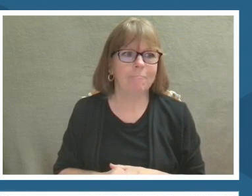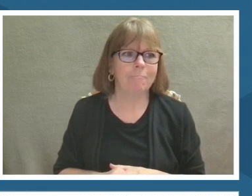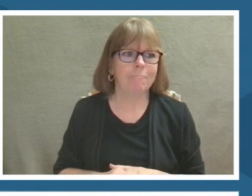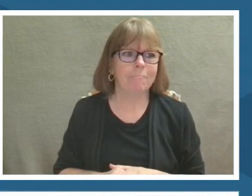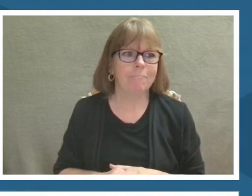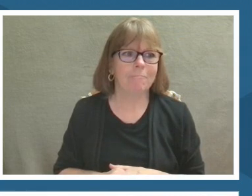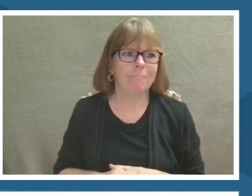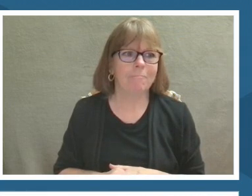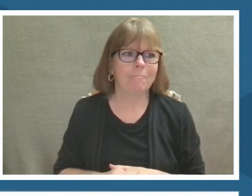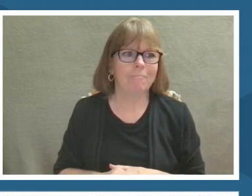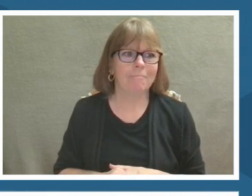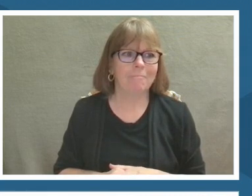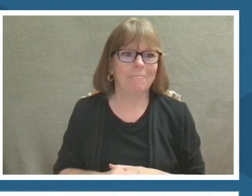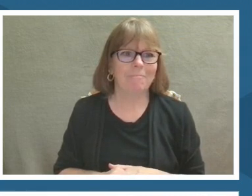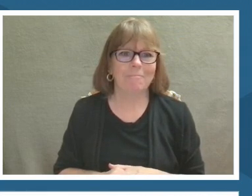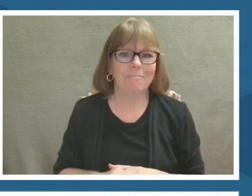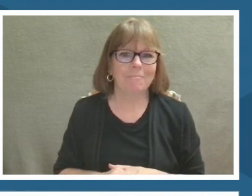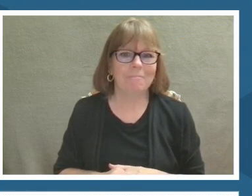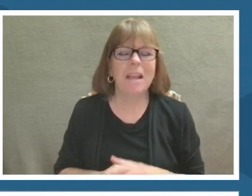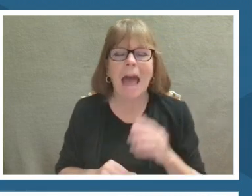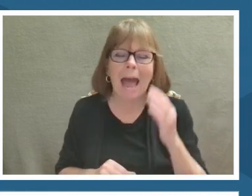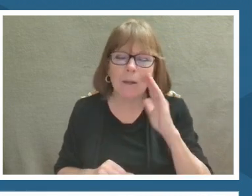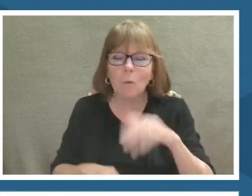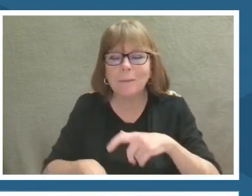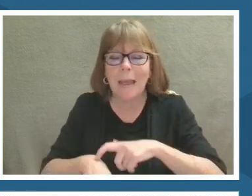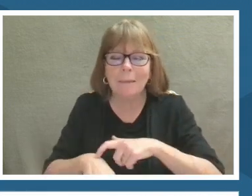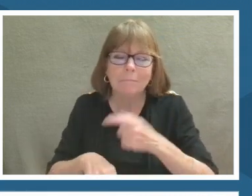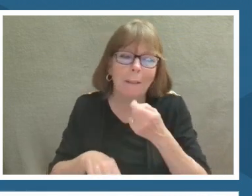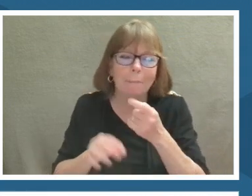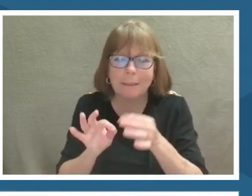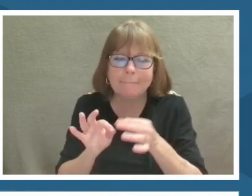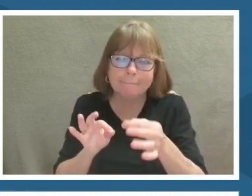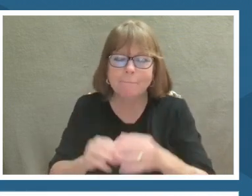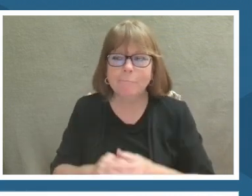there's a little bit of a leg so